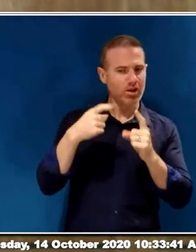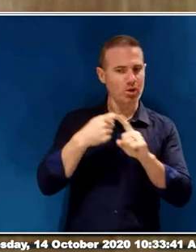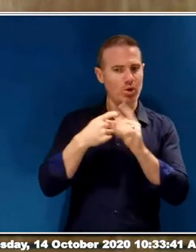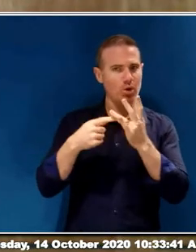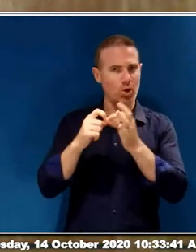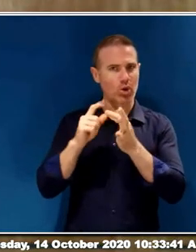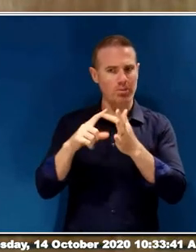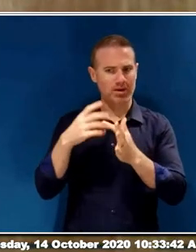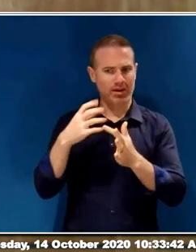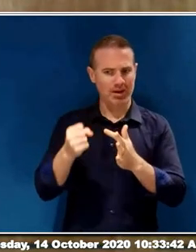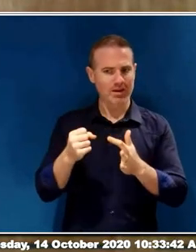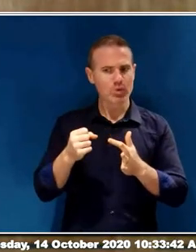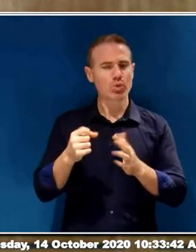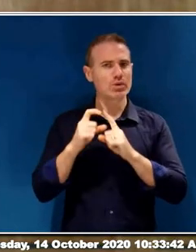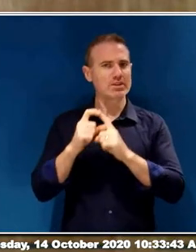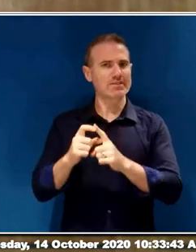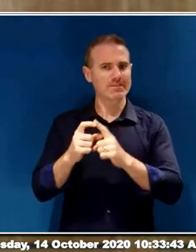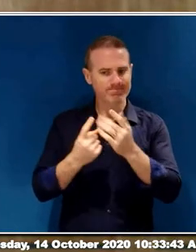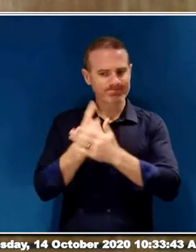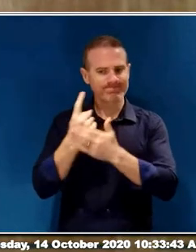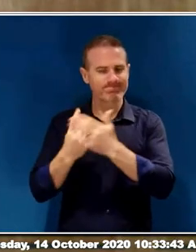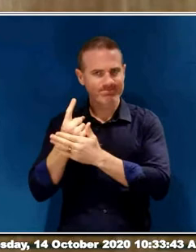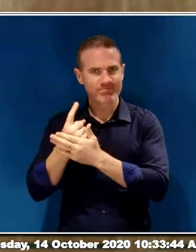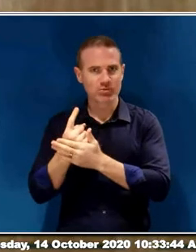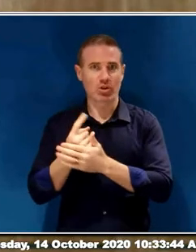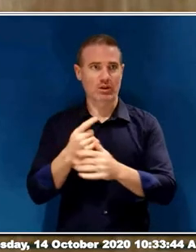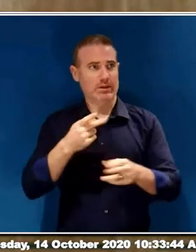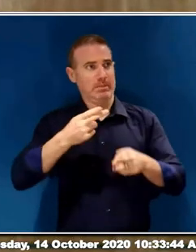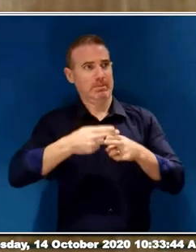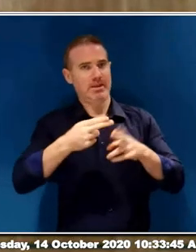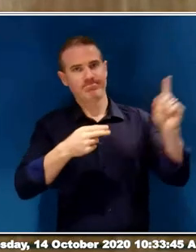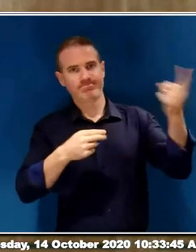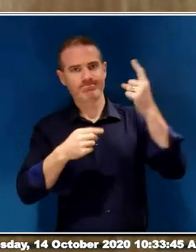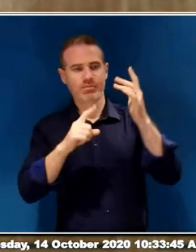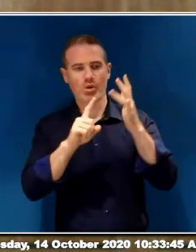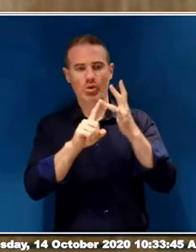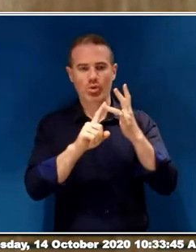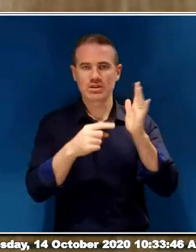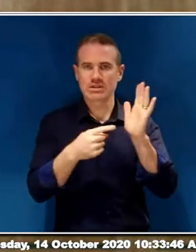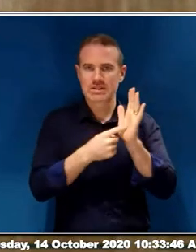for an immediate occupational therapy assessment in Term 2, and from that